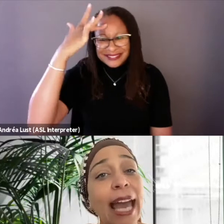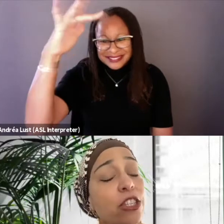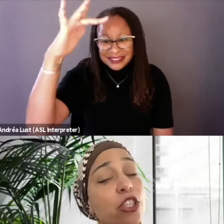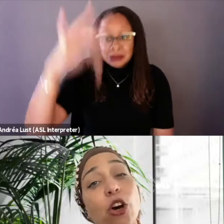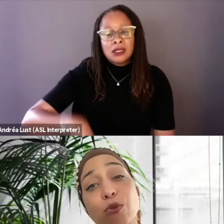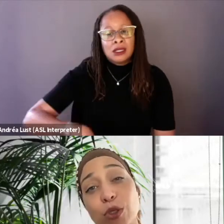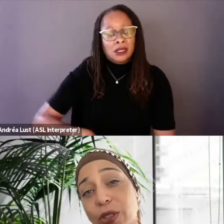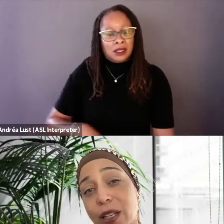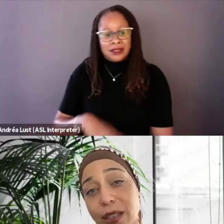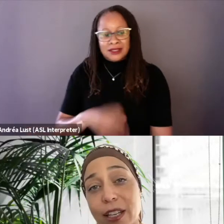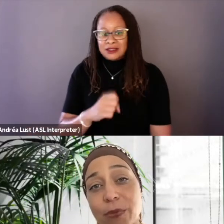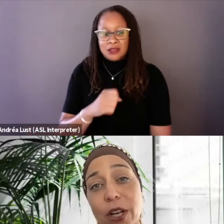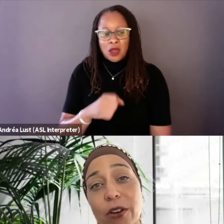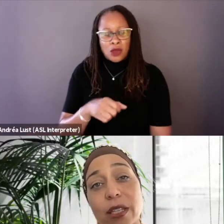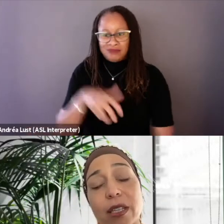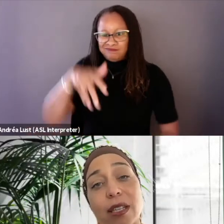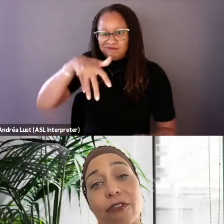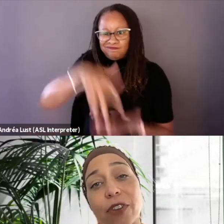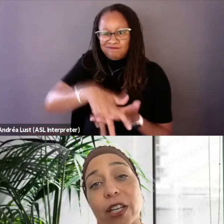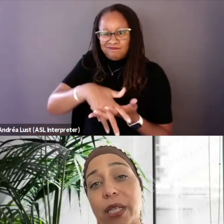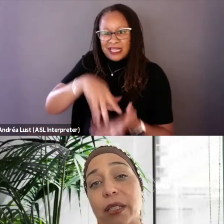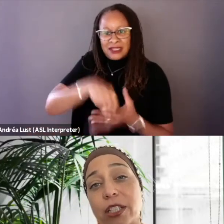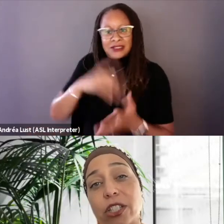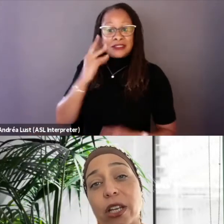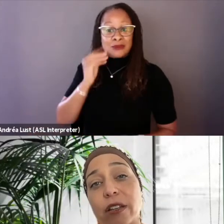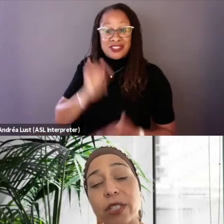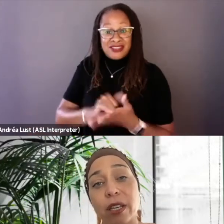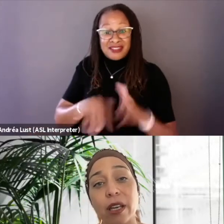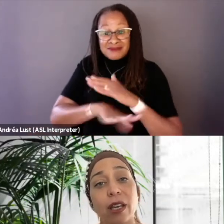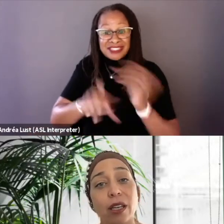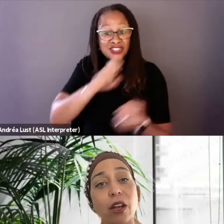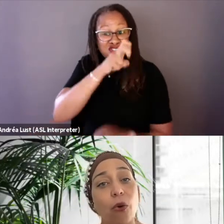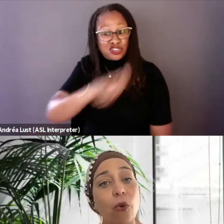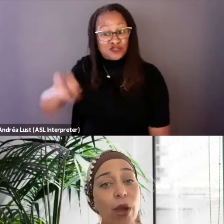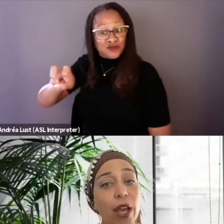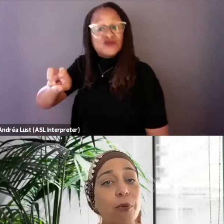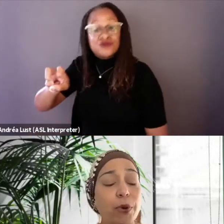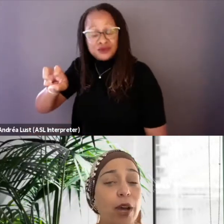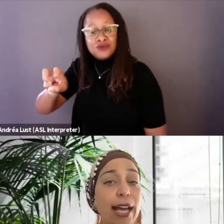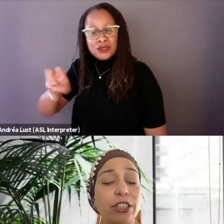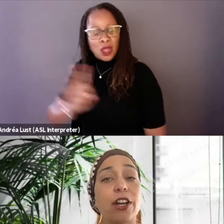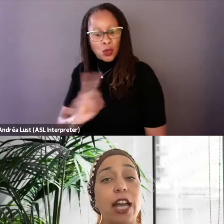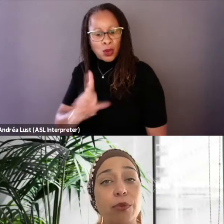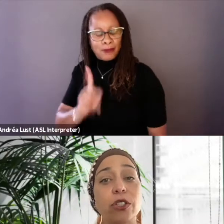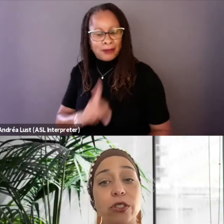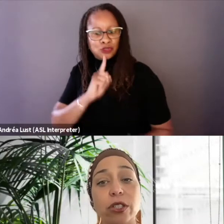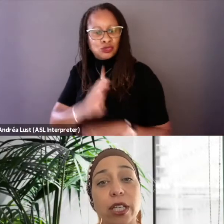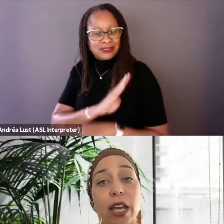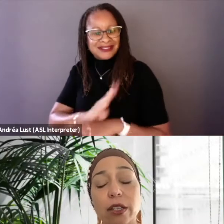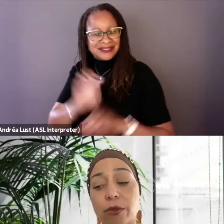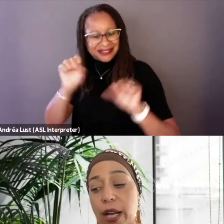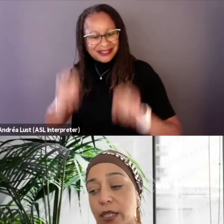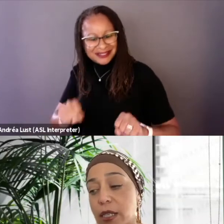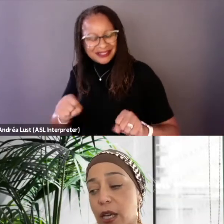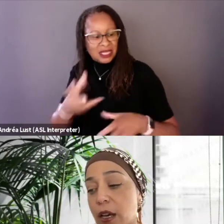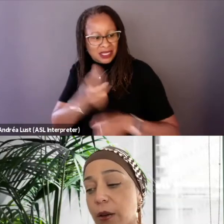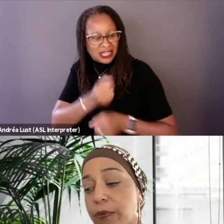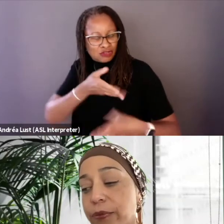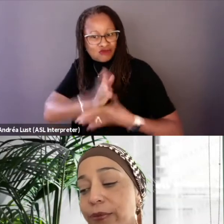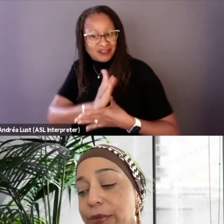and so rooted in the experiences that fundamentally shift, you know, where people actually are able to gain their rights.